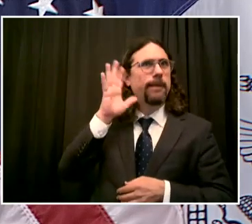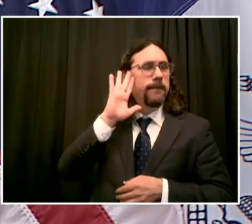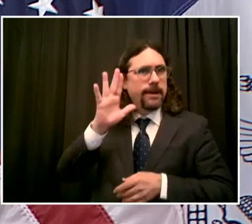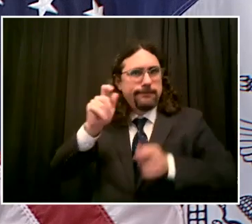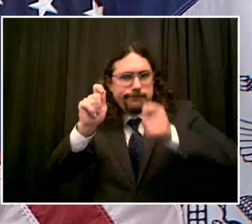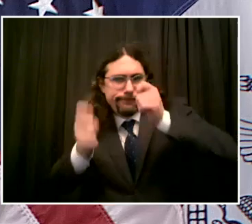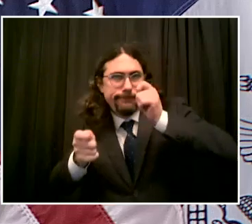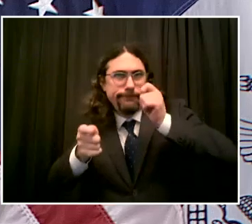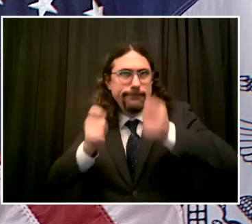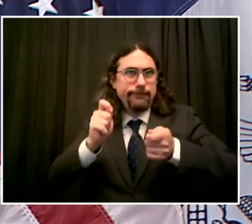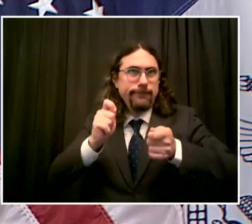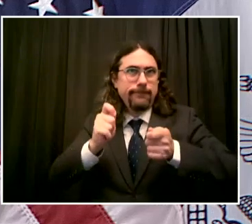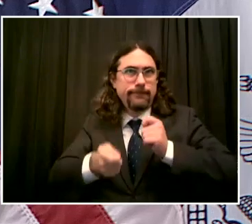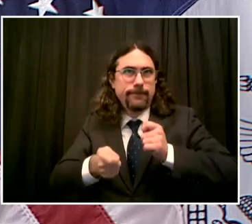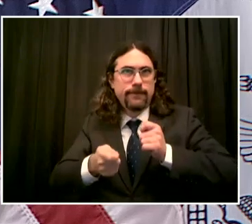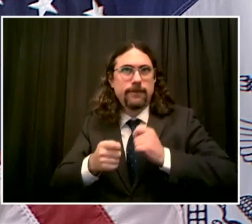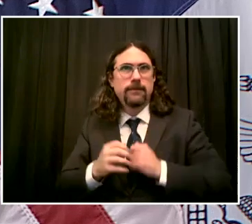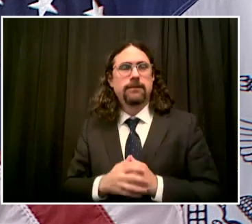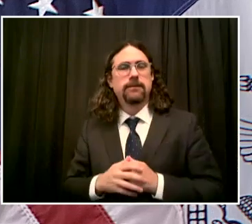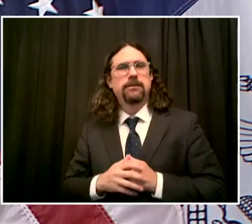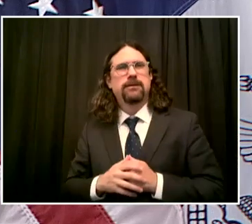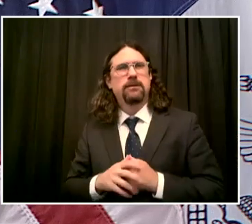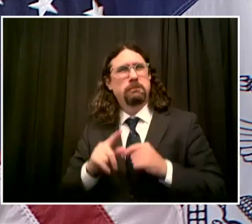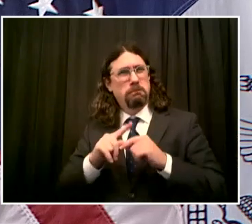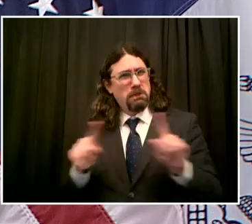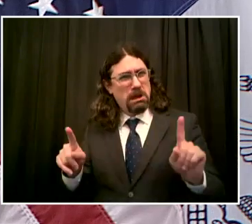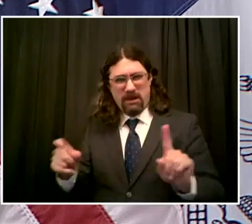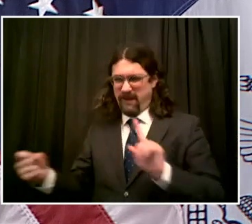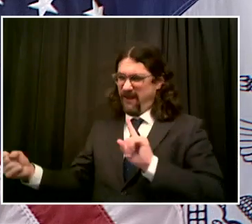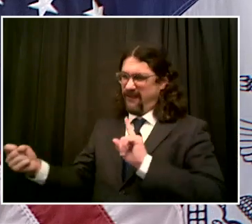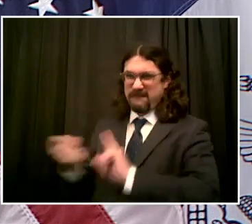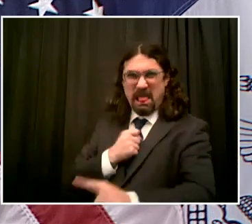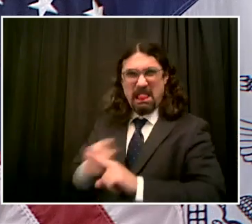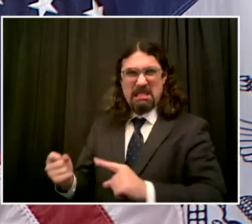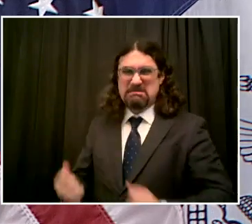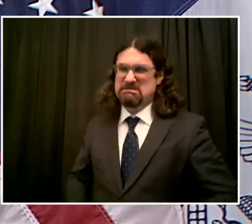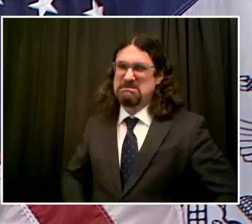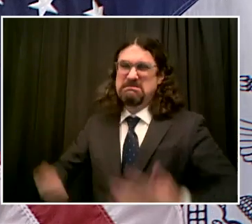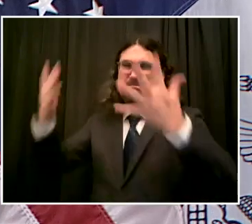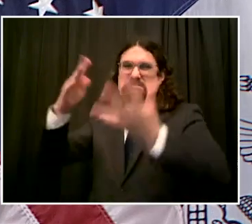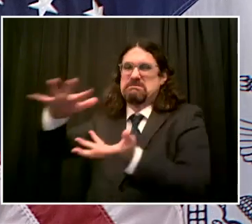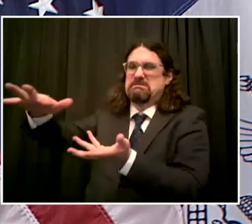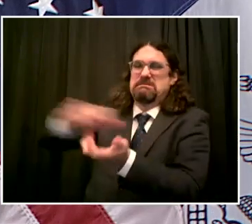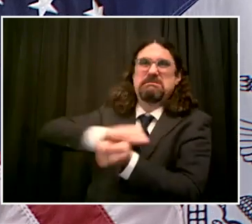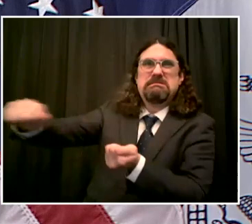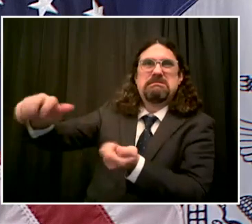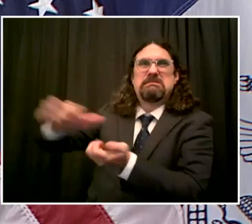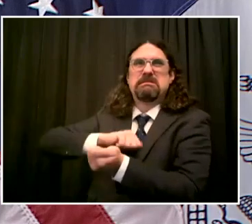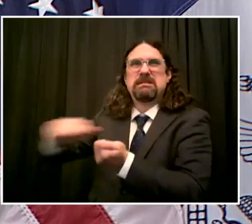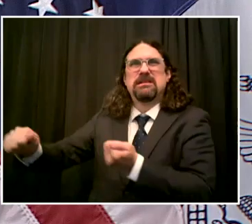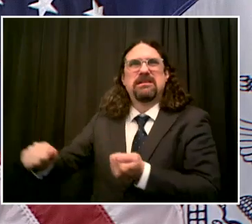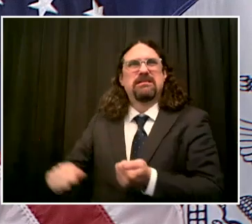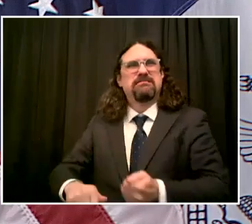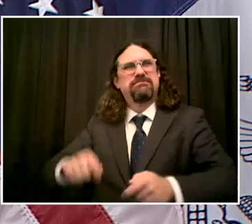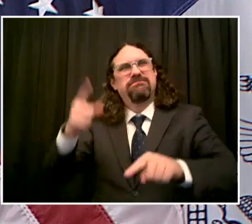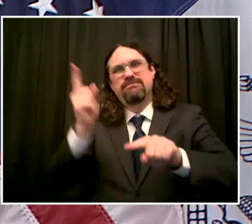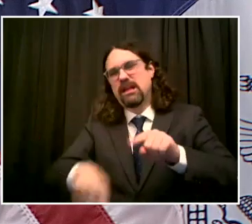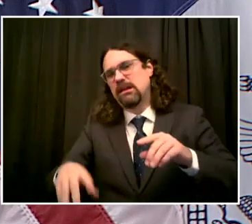I'M CERTAIN, I GUARANTEE IT. BUT WE WILL NOT TOLERE AT VIENOLCEF OAY N KIND. WE WILL NOT TOLERATE ATTACKS